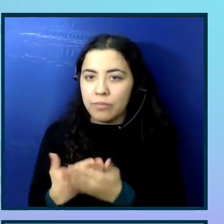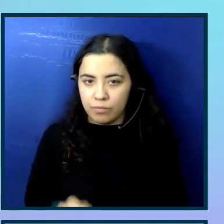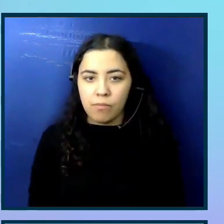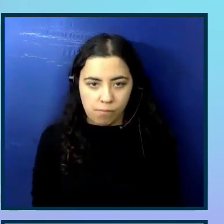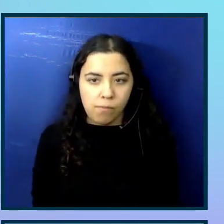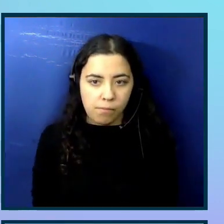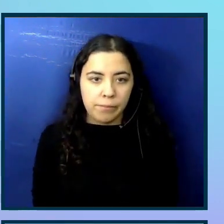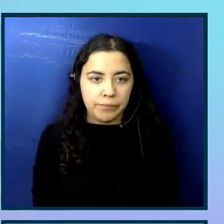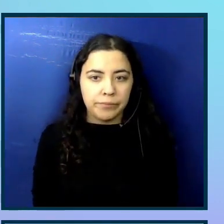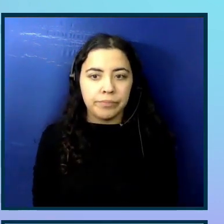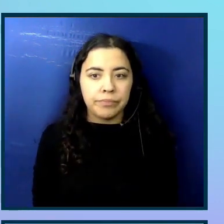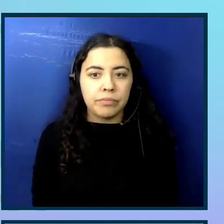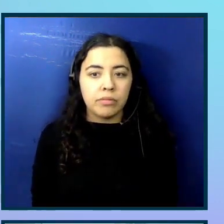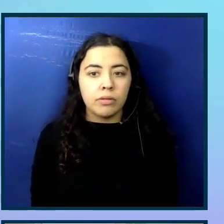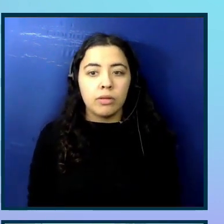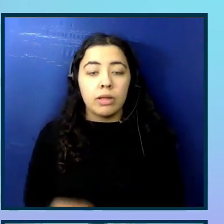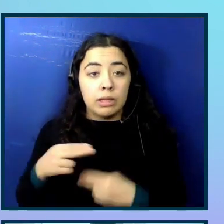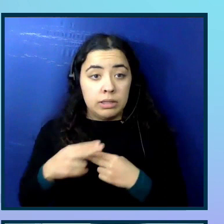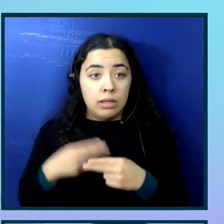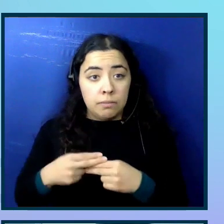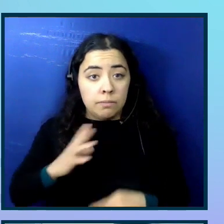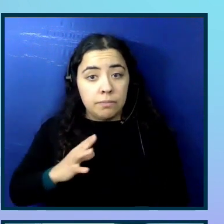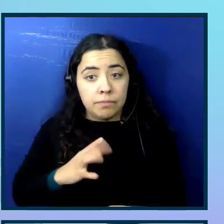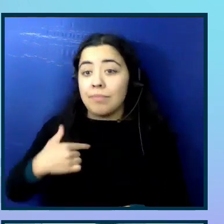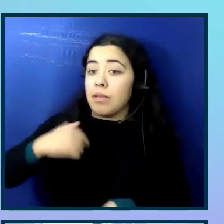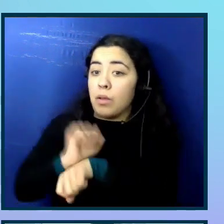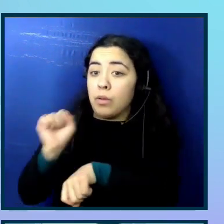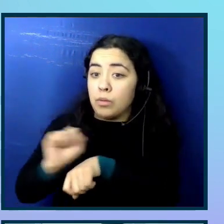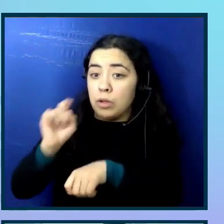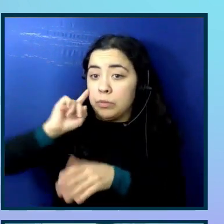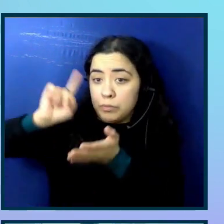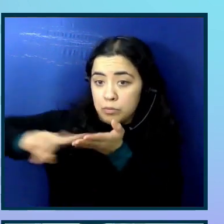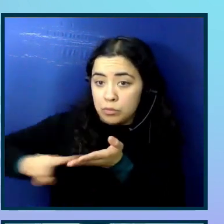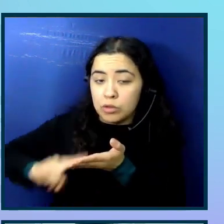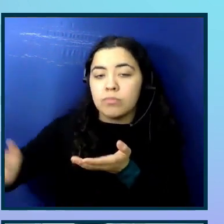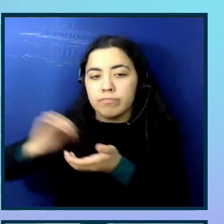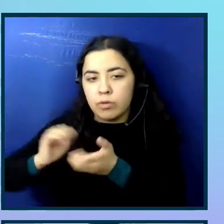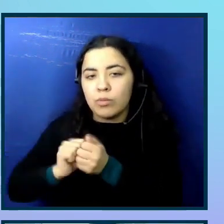And go slide. All right and then, so I work on the research team alongside the design process.